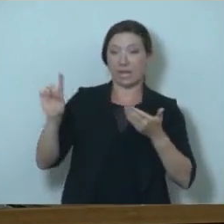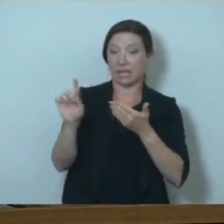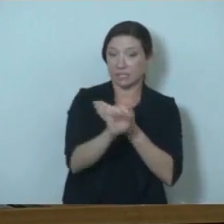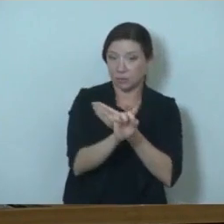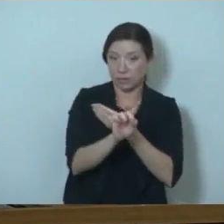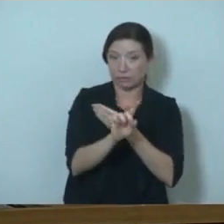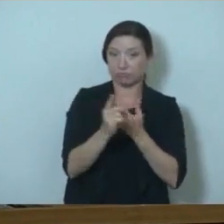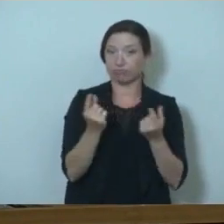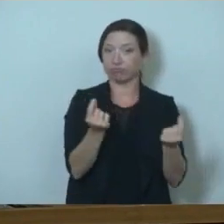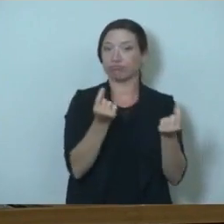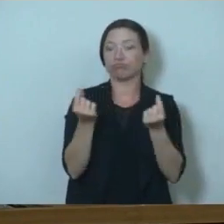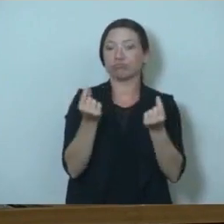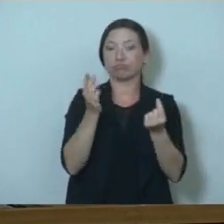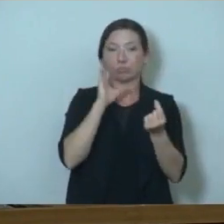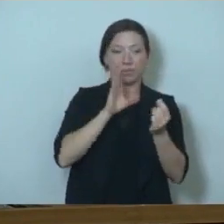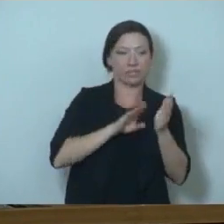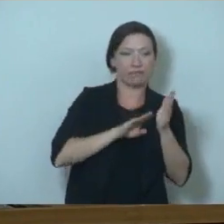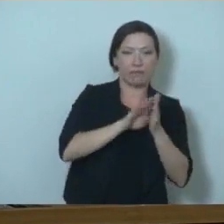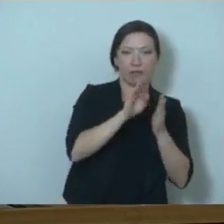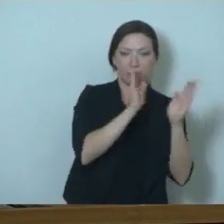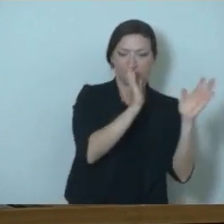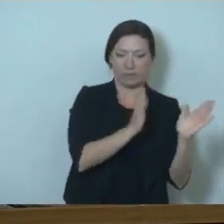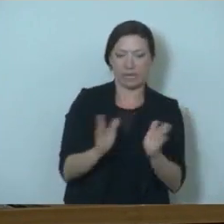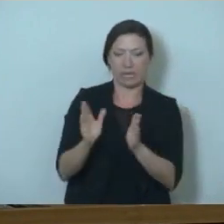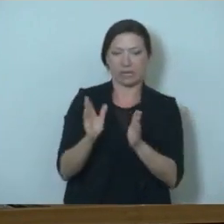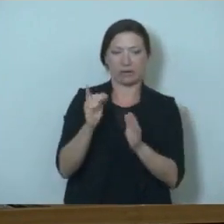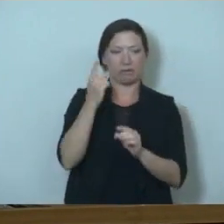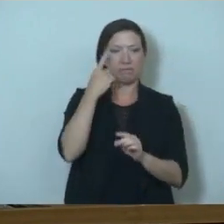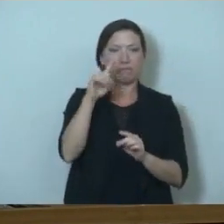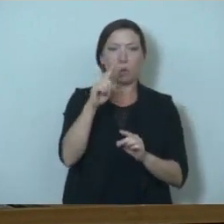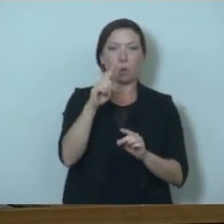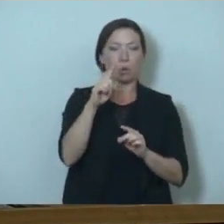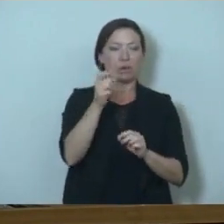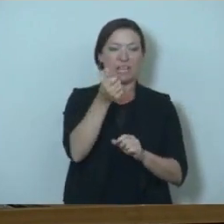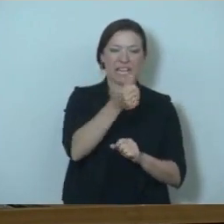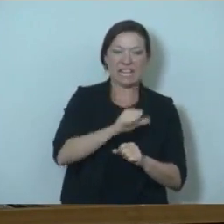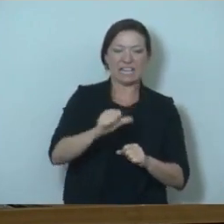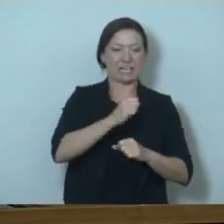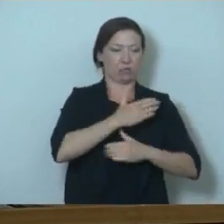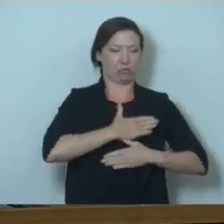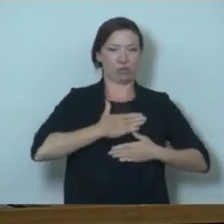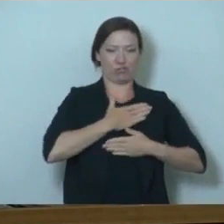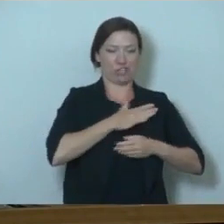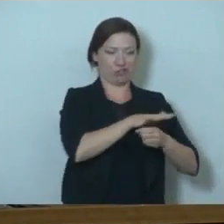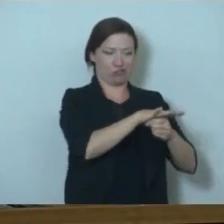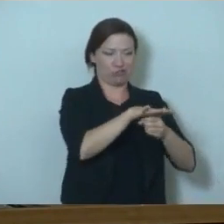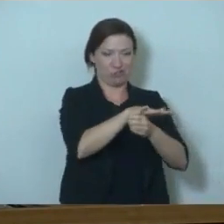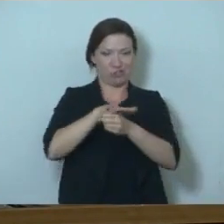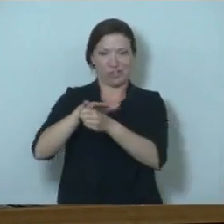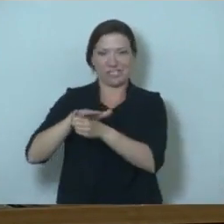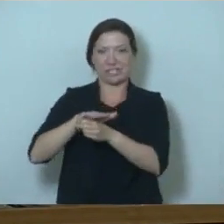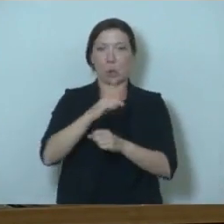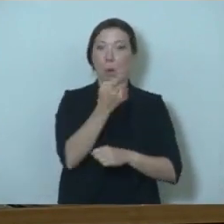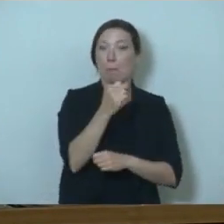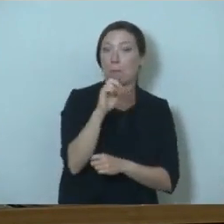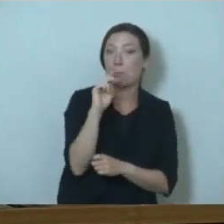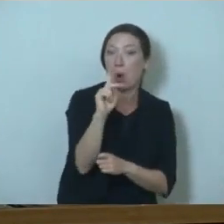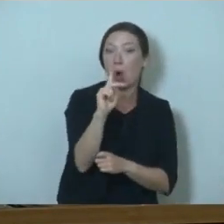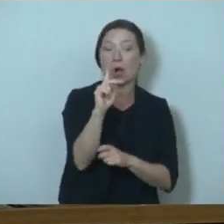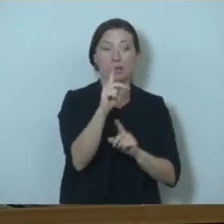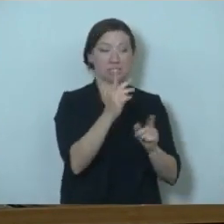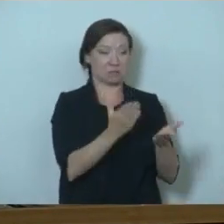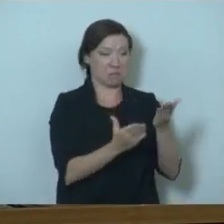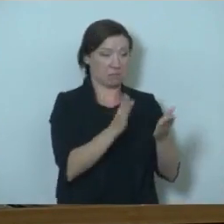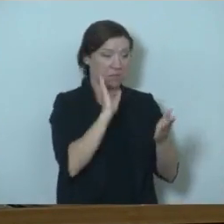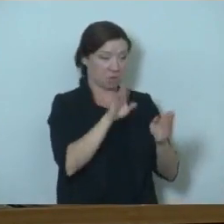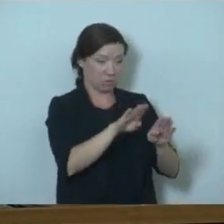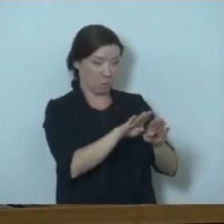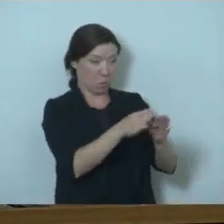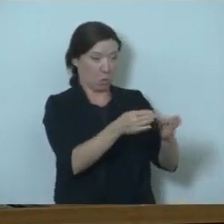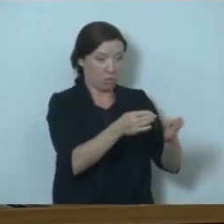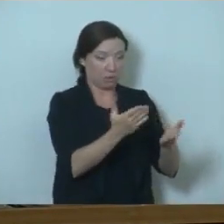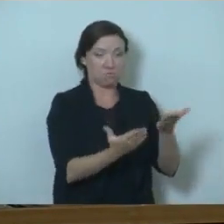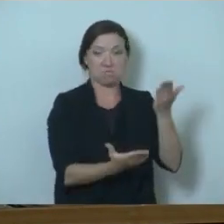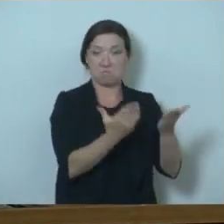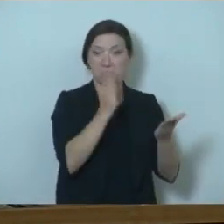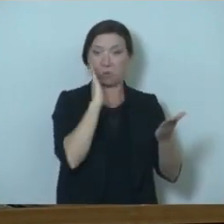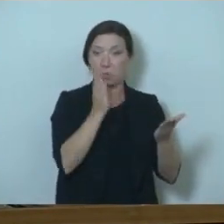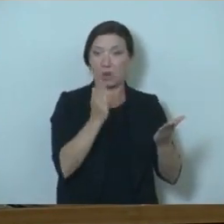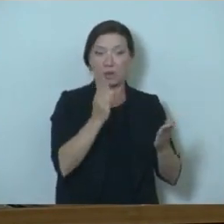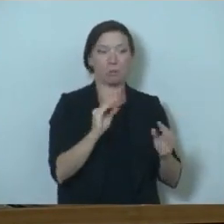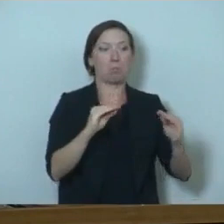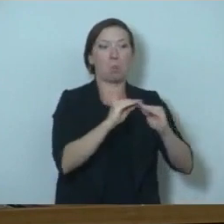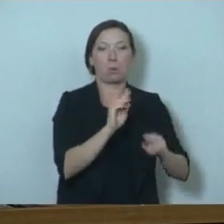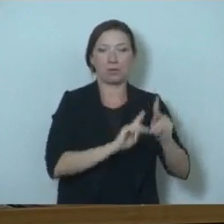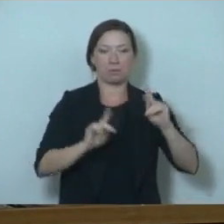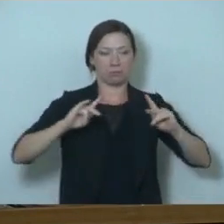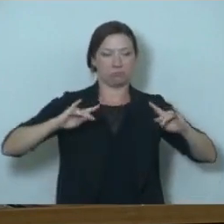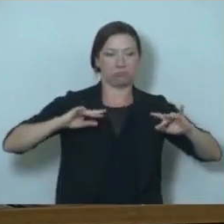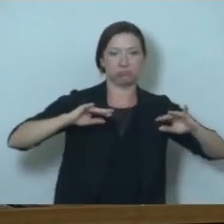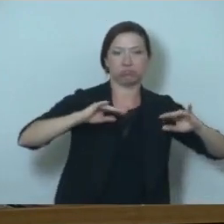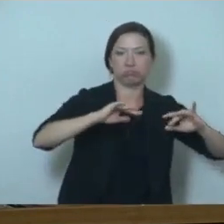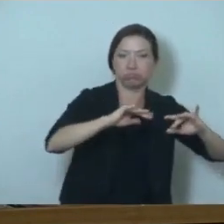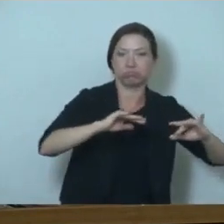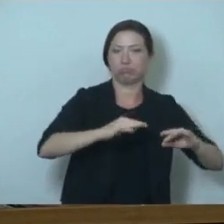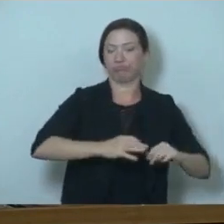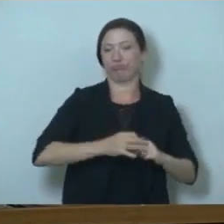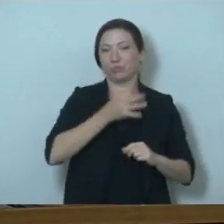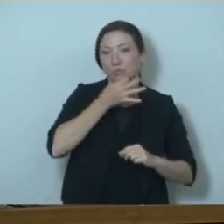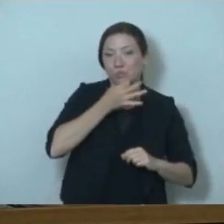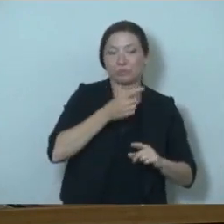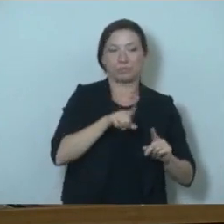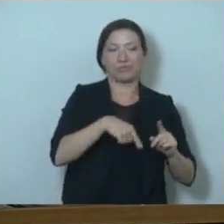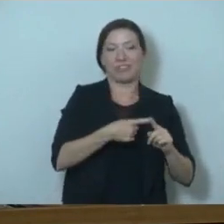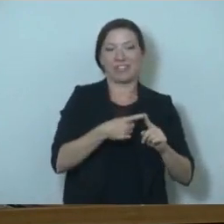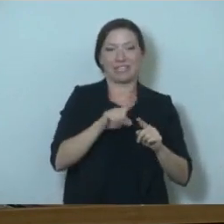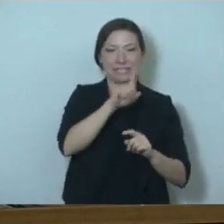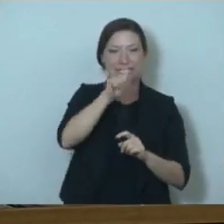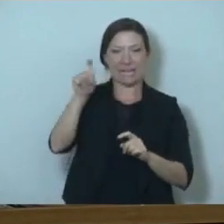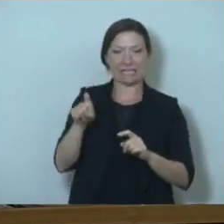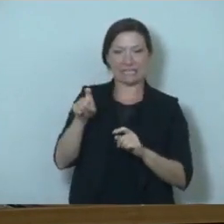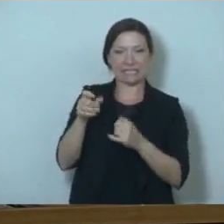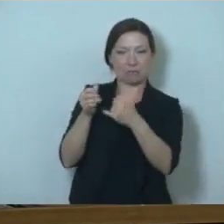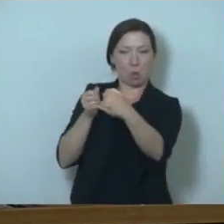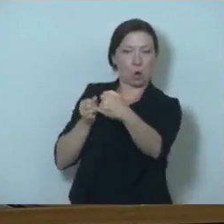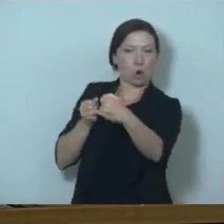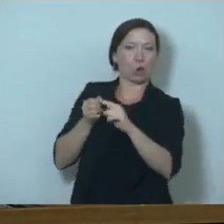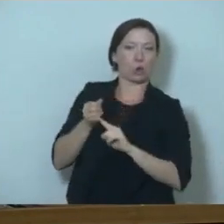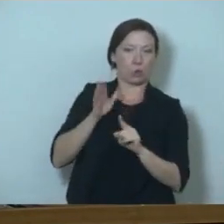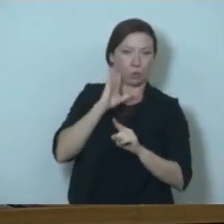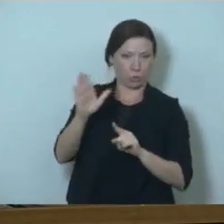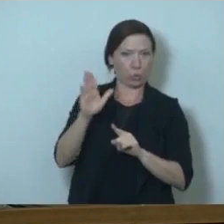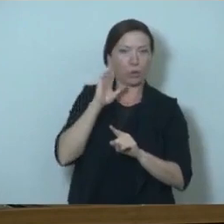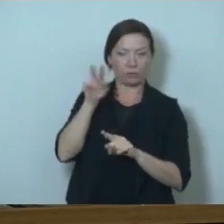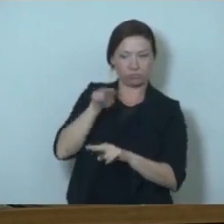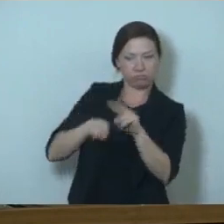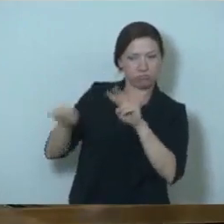LOOK FORWARD TO THE NEXT WEEK AND WE ARE DEVELOPING IISHTIVES OR PLANS TO TEST ANY AREA AND ESSENTIAL WORKERS IN THIS AREA OF A PARK THAT MAY BE OPEN OR INCREASE ACTIVITY UNANY AREA